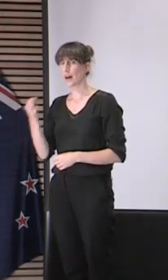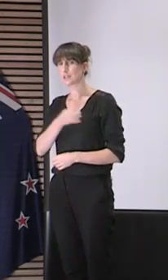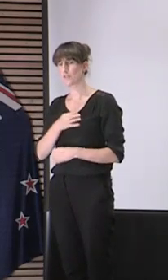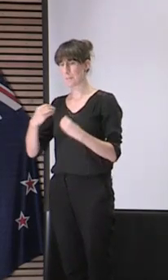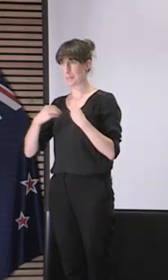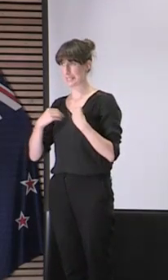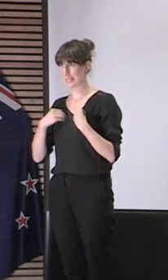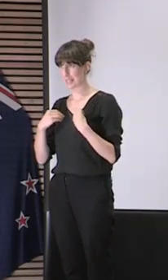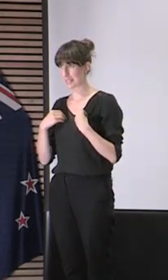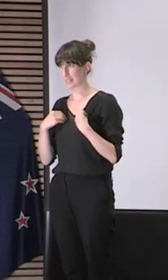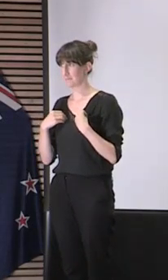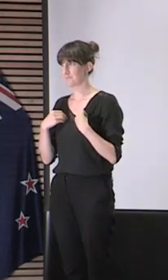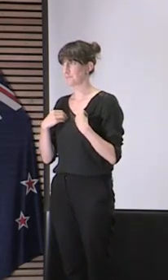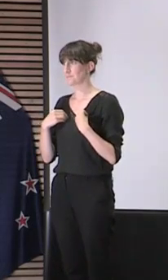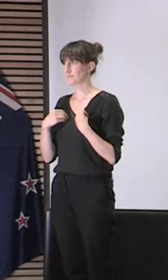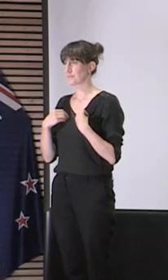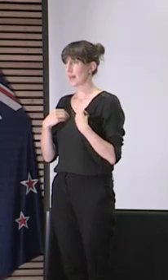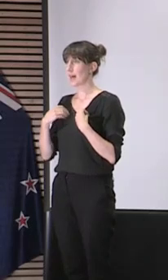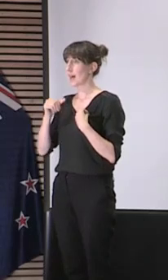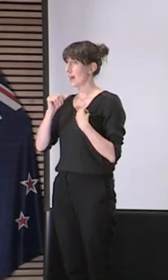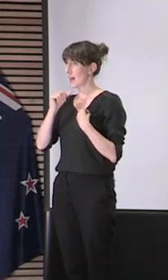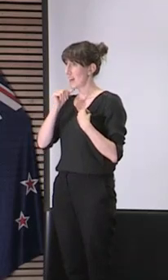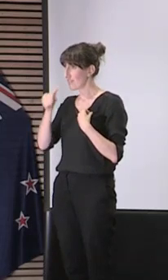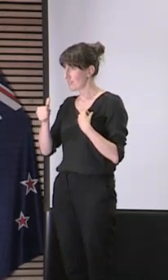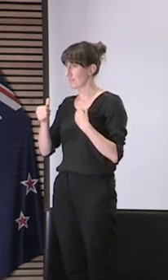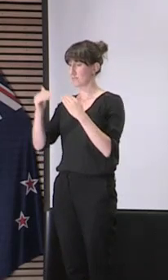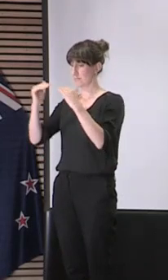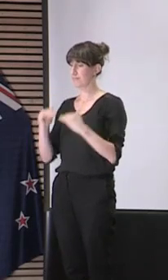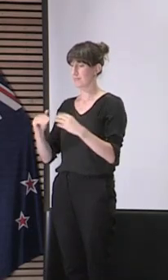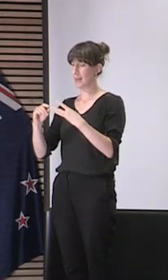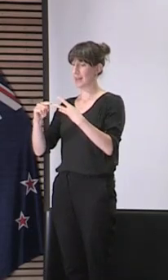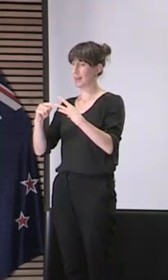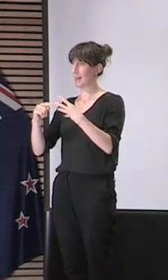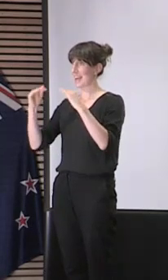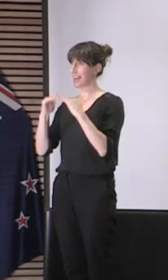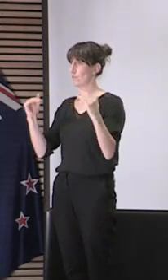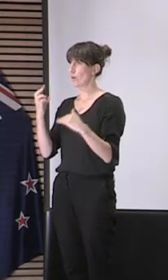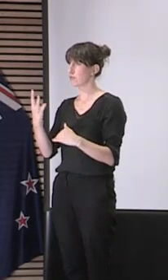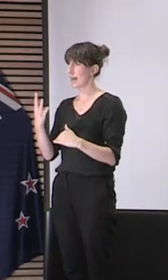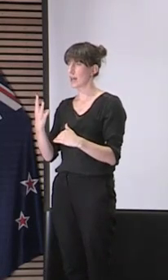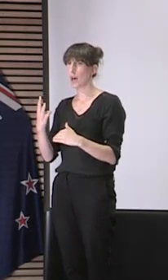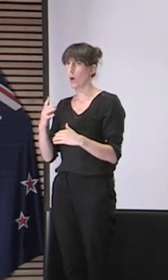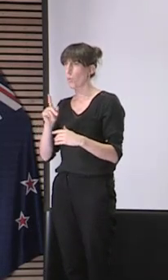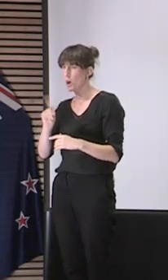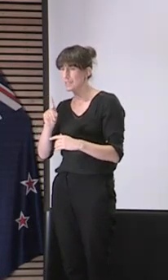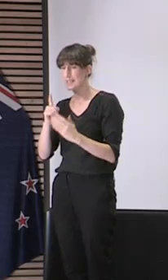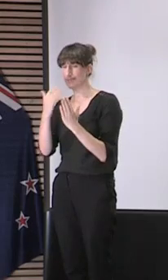PRIME MINISTER JACINDA I will come here and then back. Are businesses expecting to receive guidelines on how they